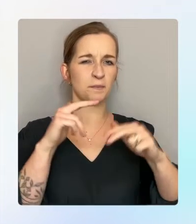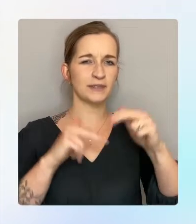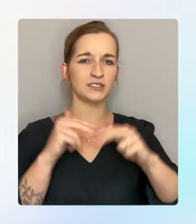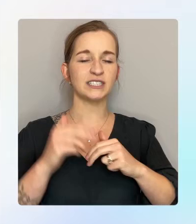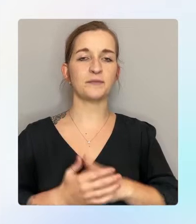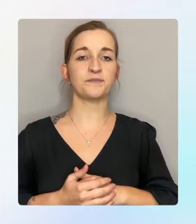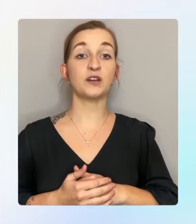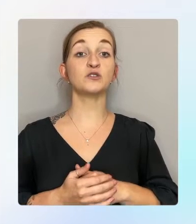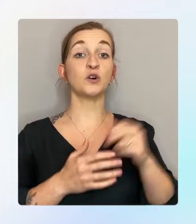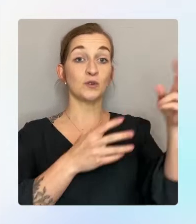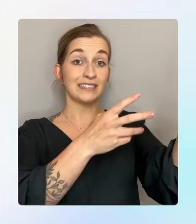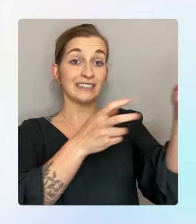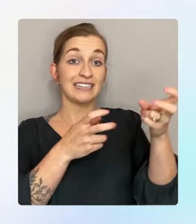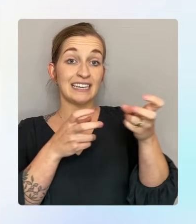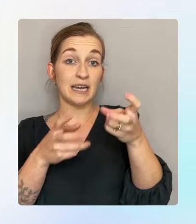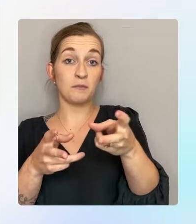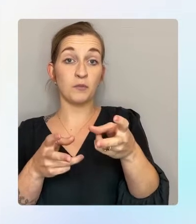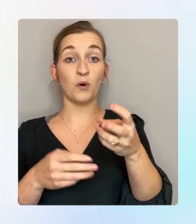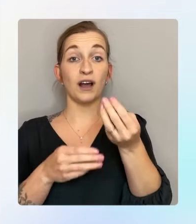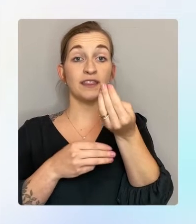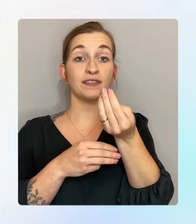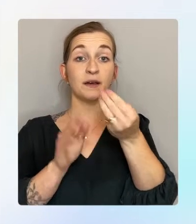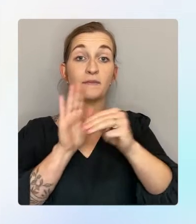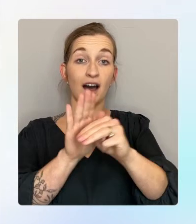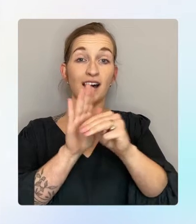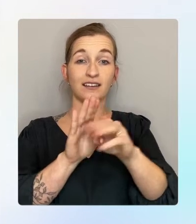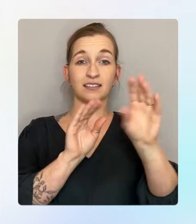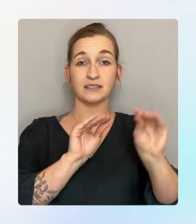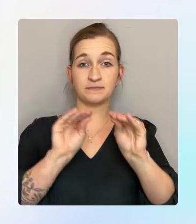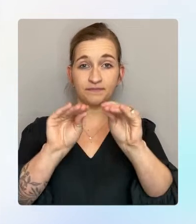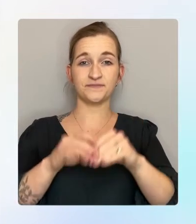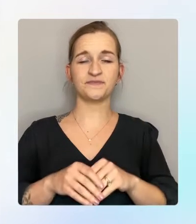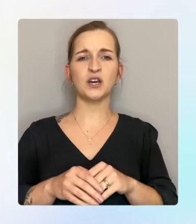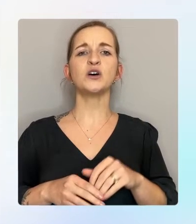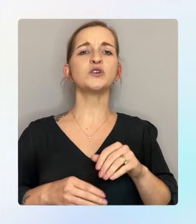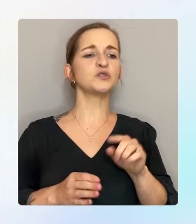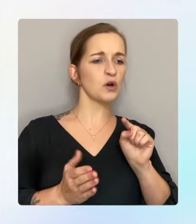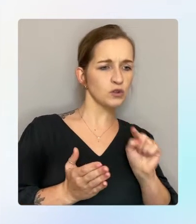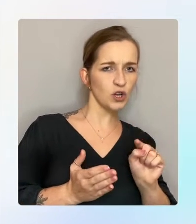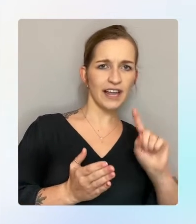and put it in the scene. Now let's look at the first input, "Show."